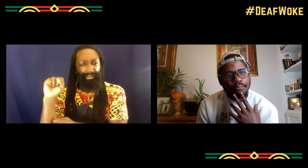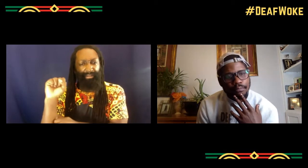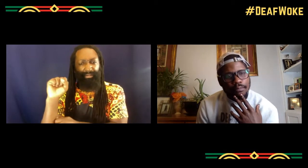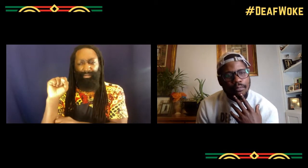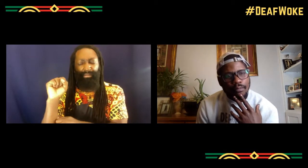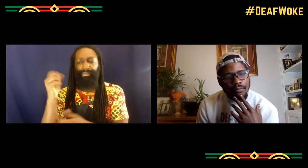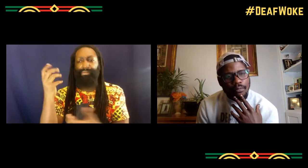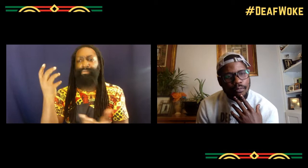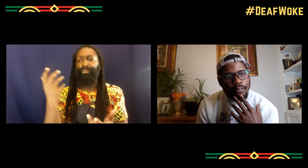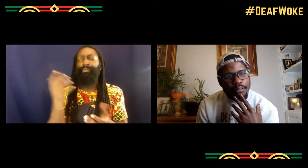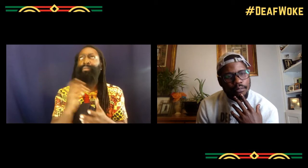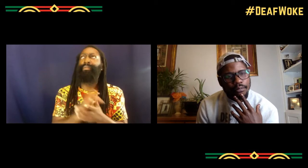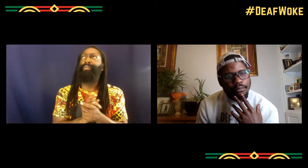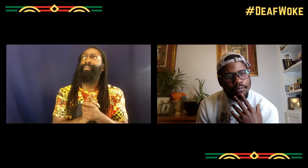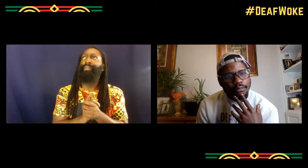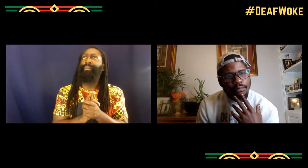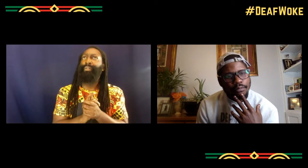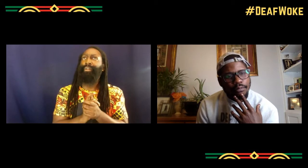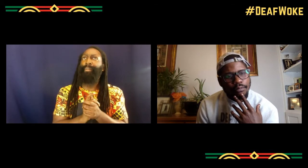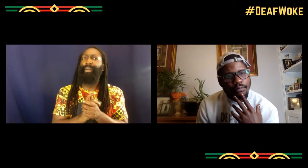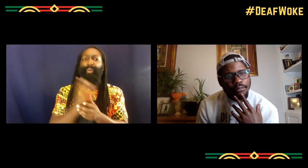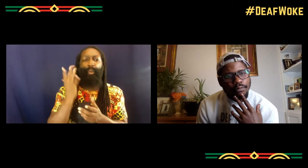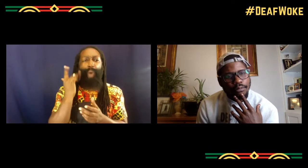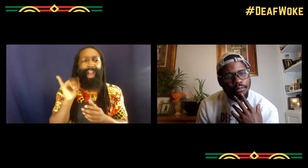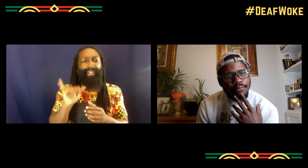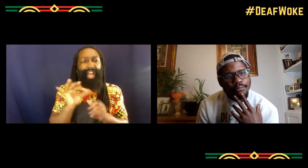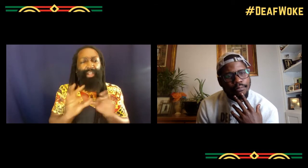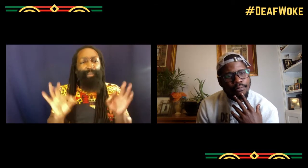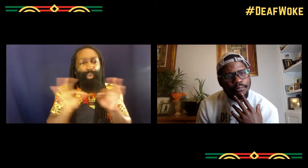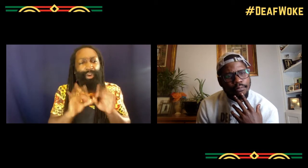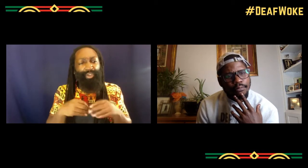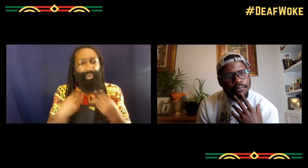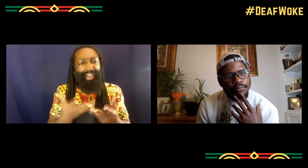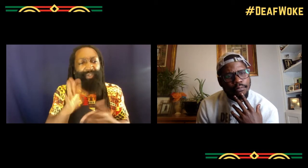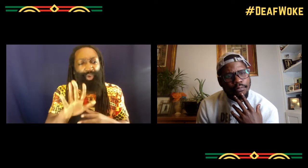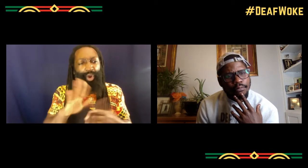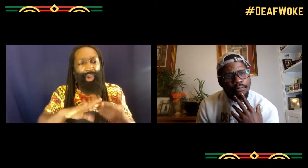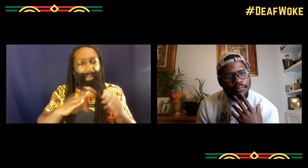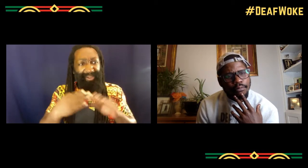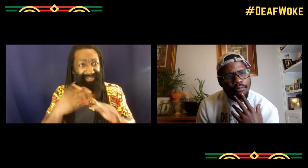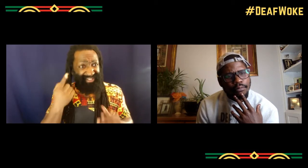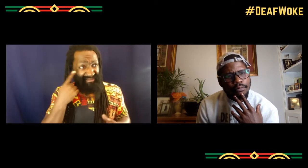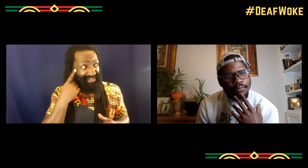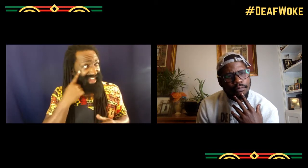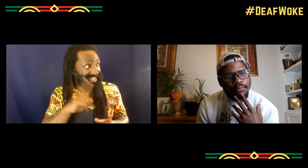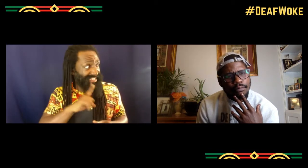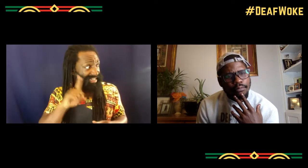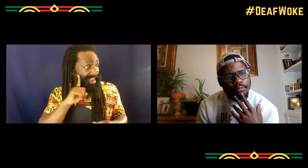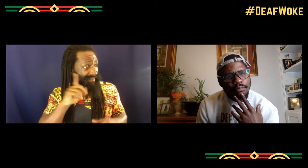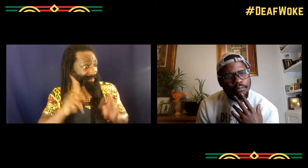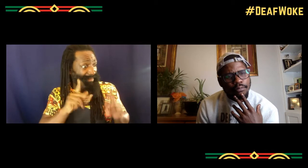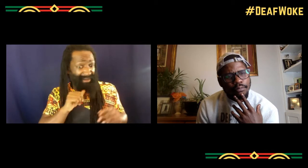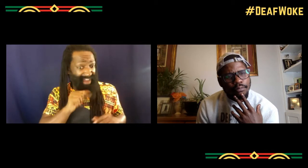using the support, the support, used to sign support and that kind of rebel, why is that important to give to your community